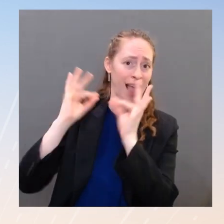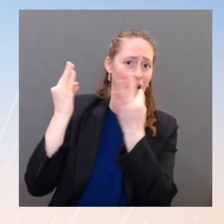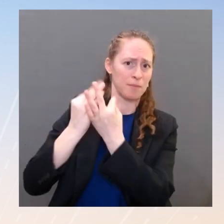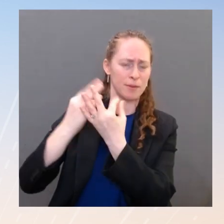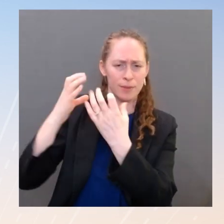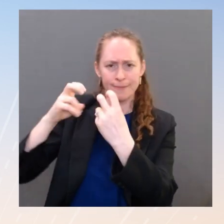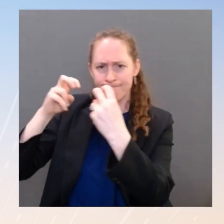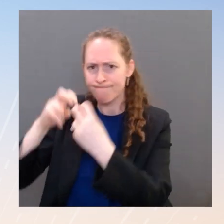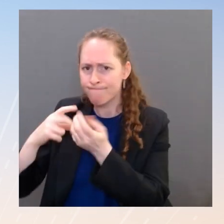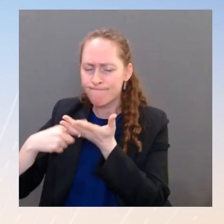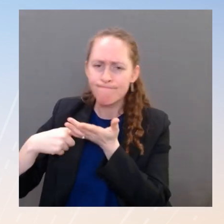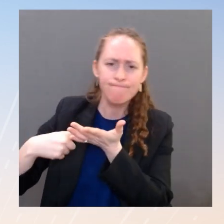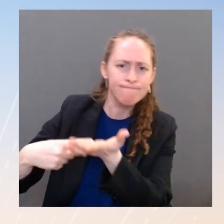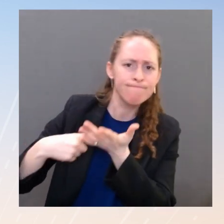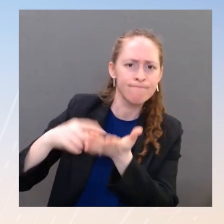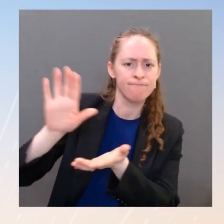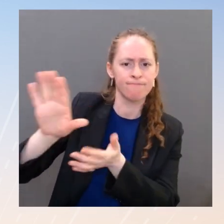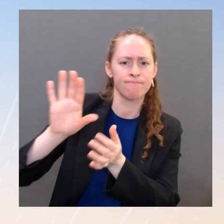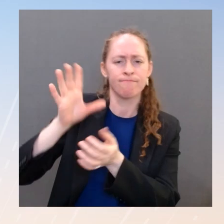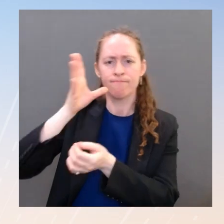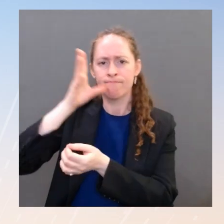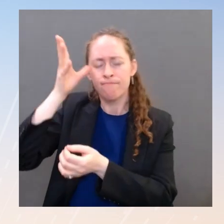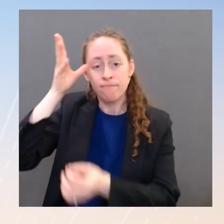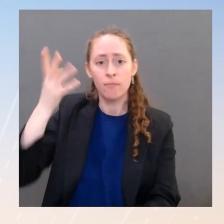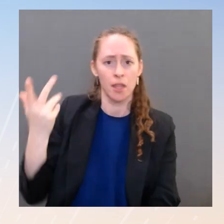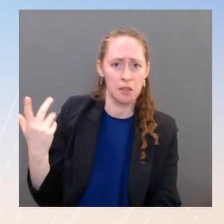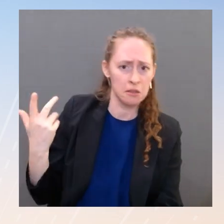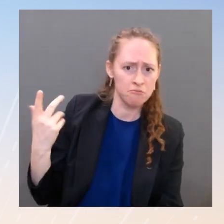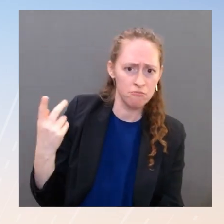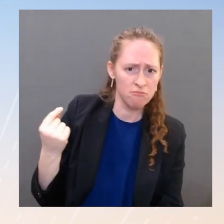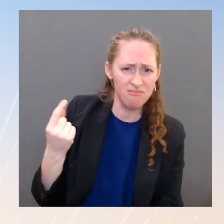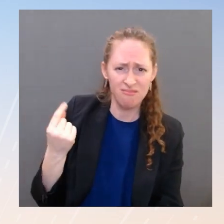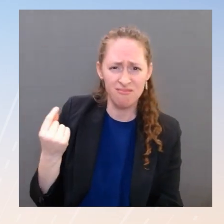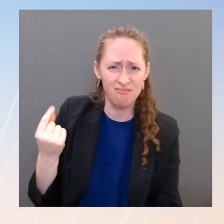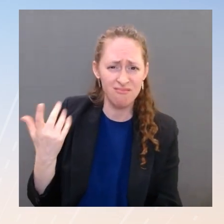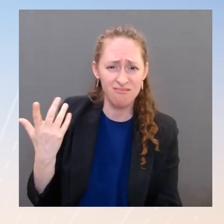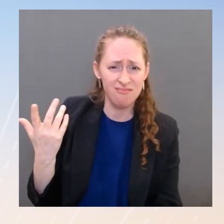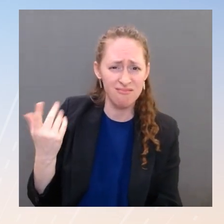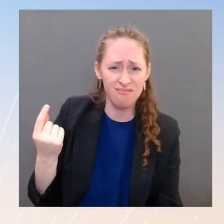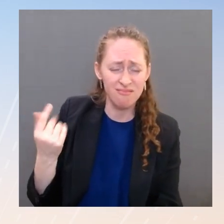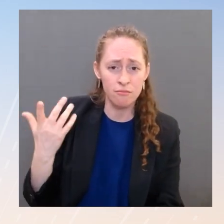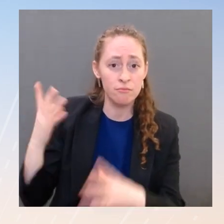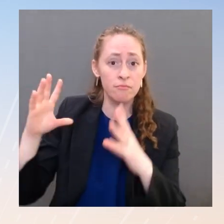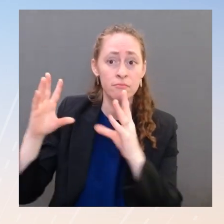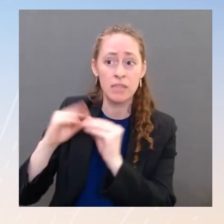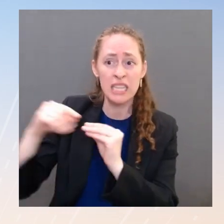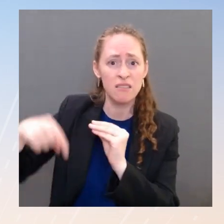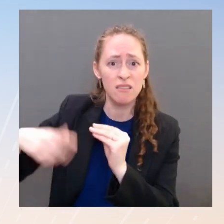together so quickly? Ms. Psaki: Well, I would say, after the President made those comments, obviously we went into action